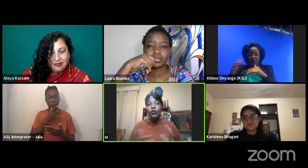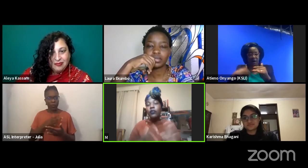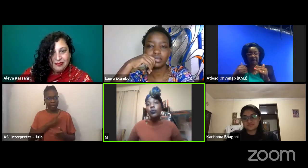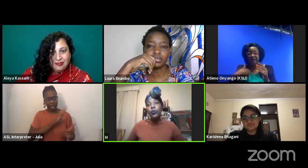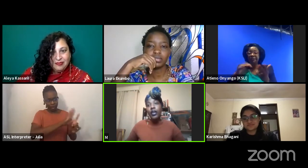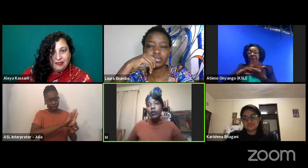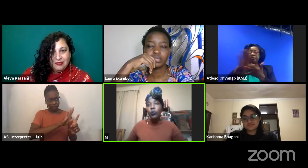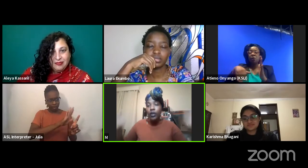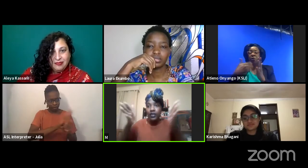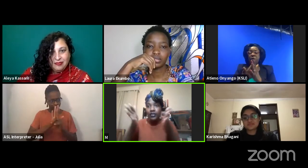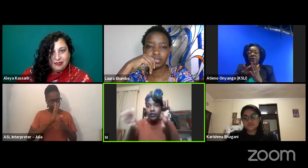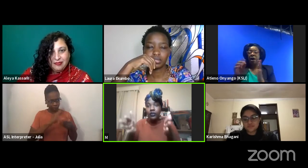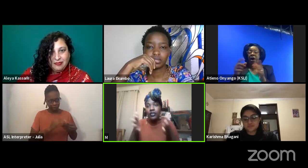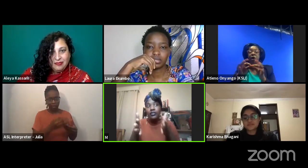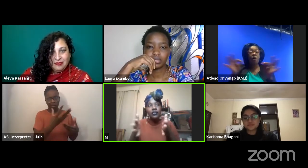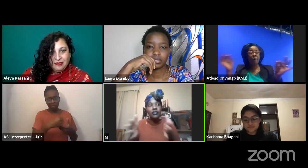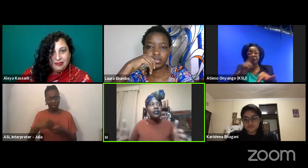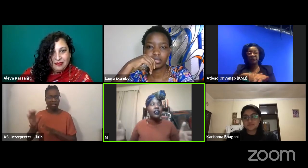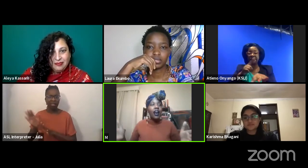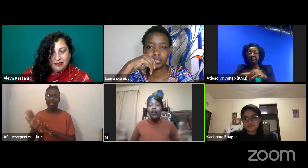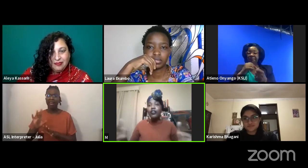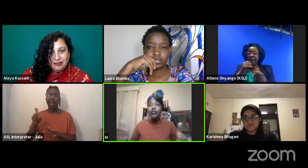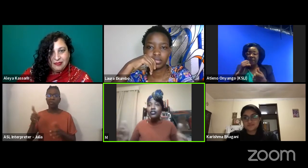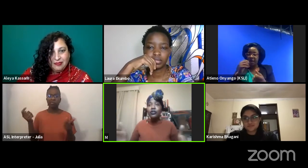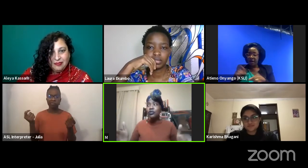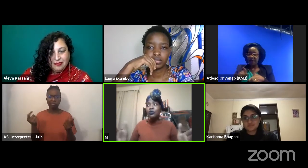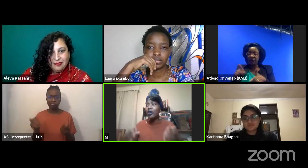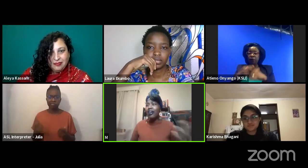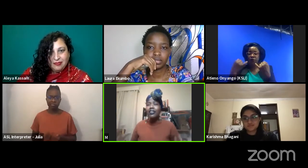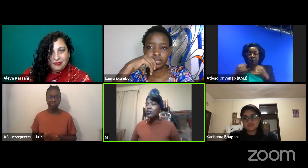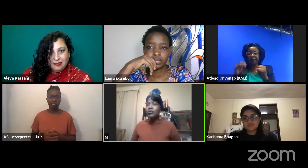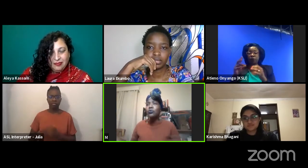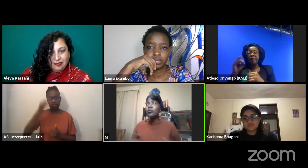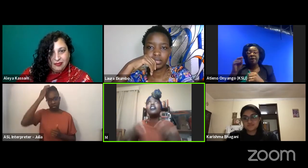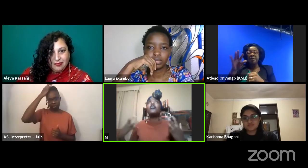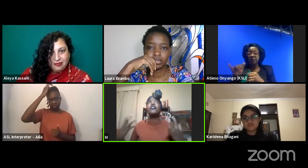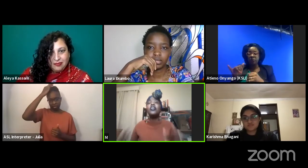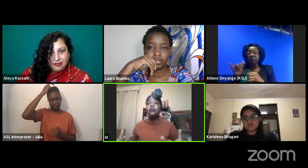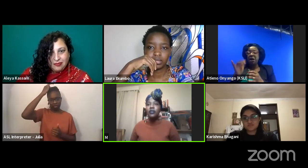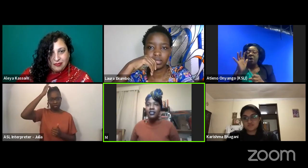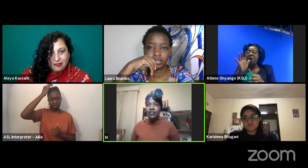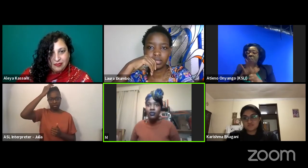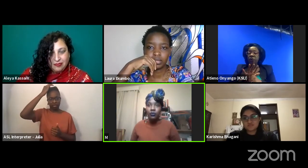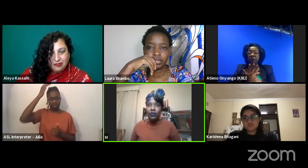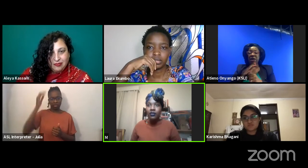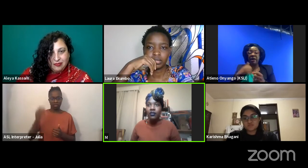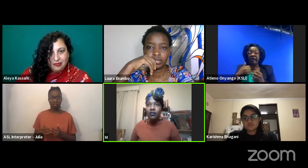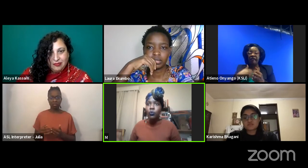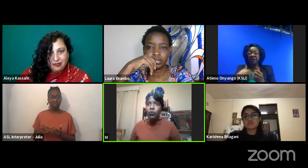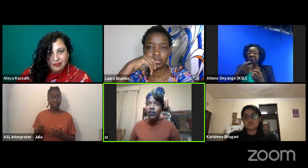So even when we're kinda whittling down the list, a lot of the considerations were nothing to do with incredibleness these women were,